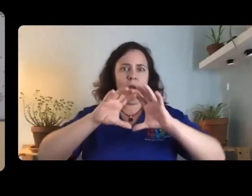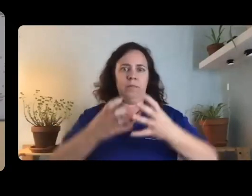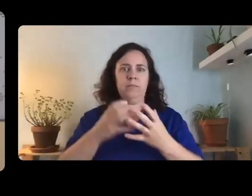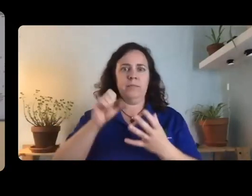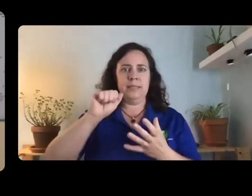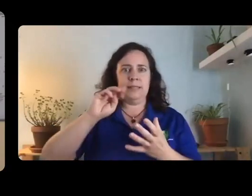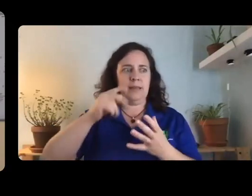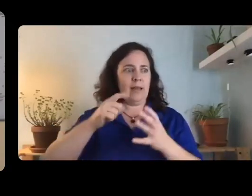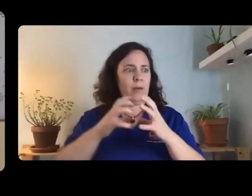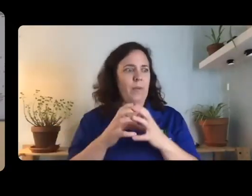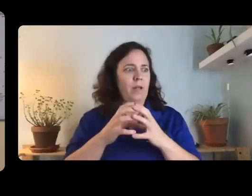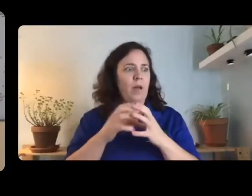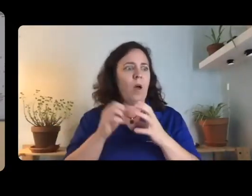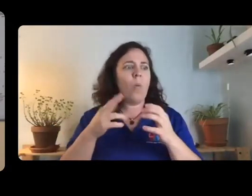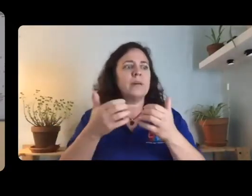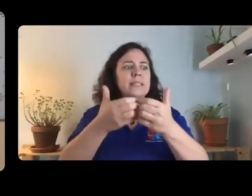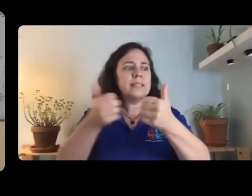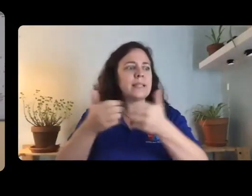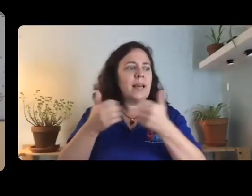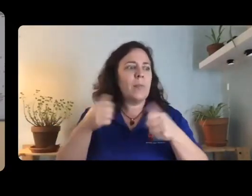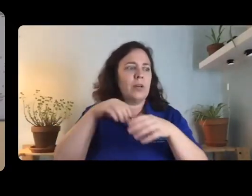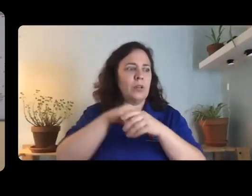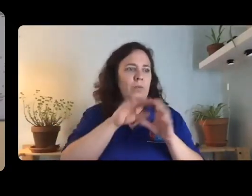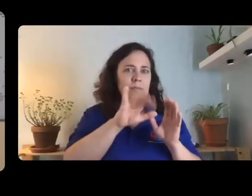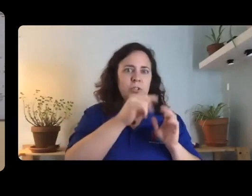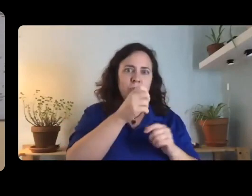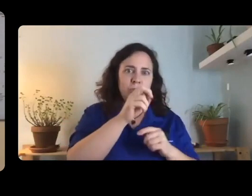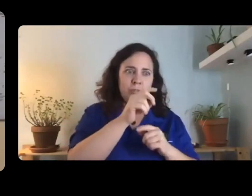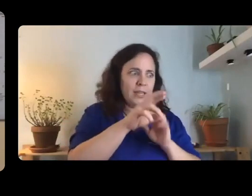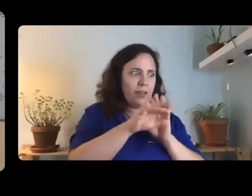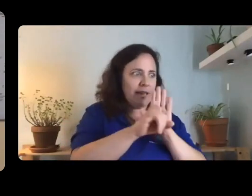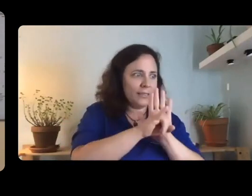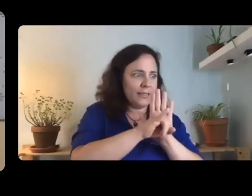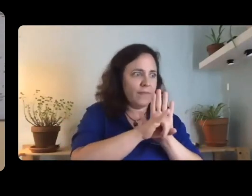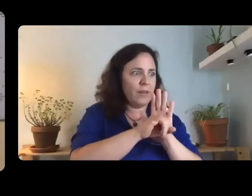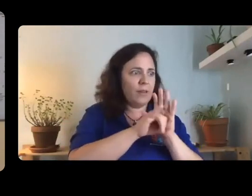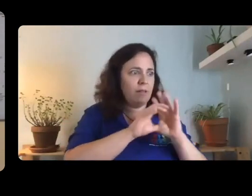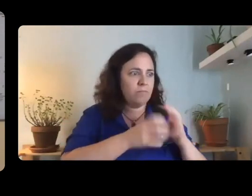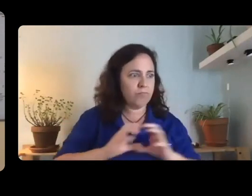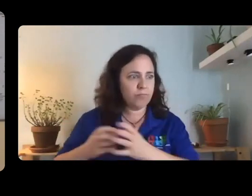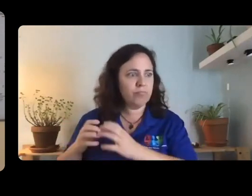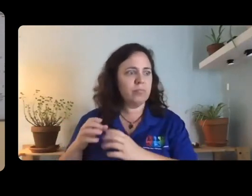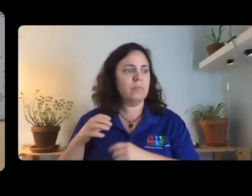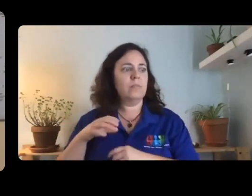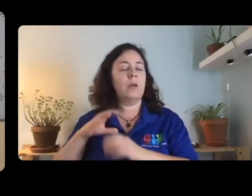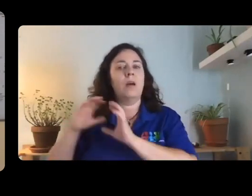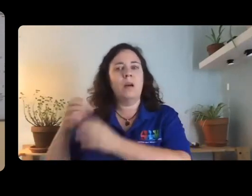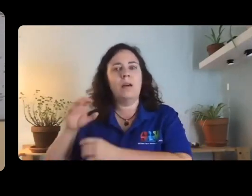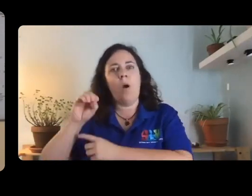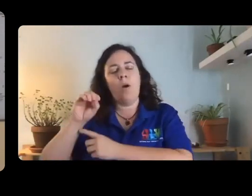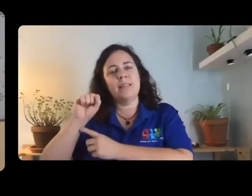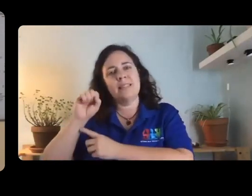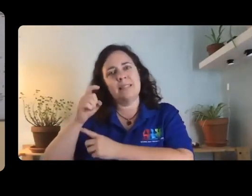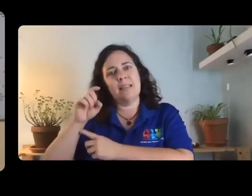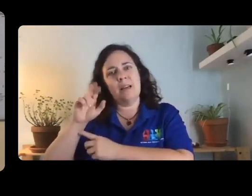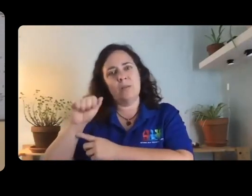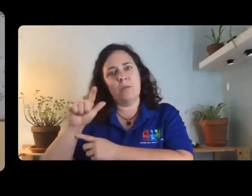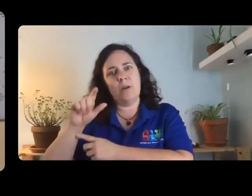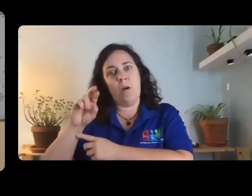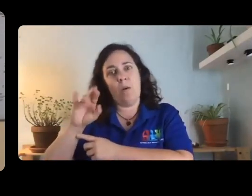Deaf LGBTQIA respondents in one sample or to separate it in different subgroups like